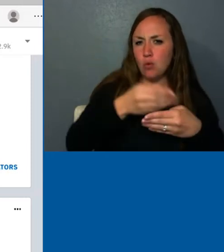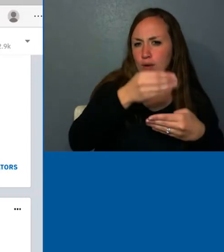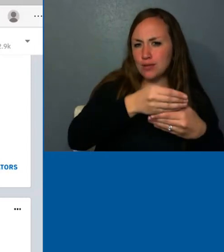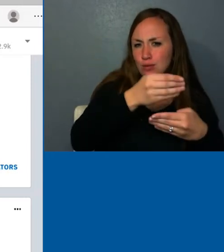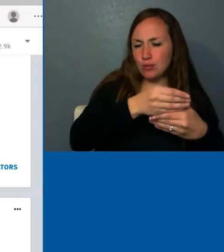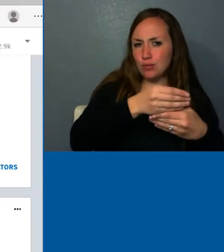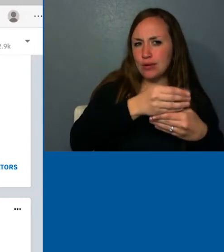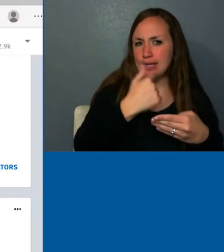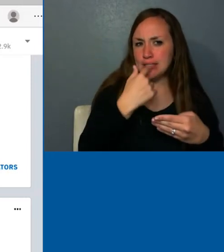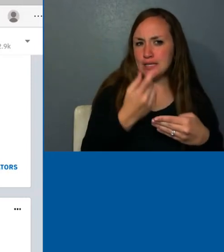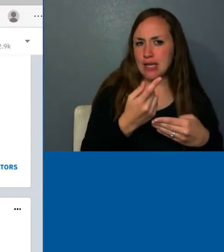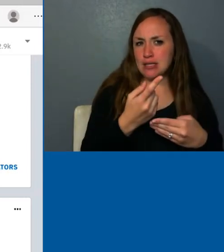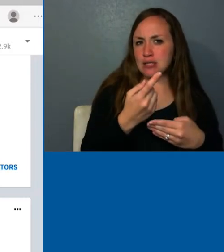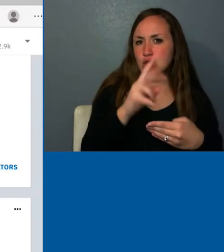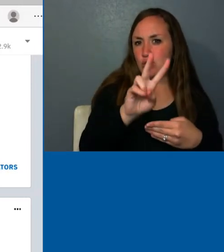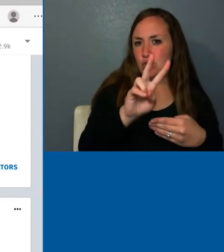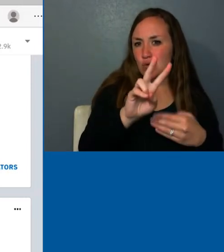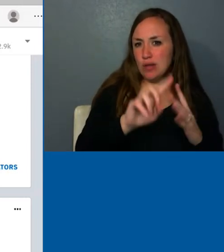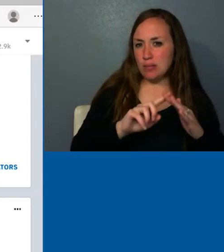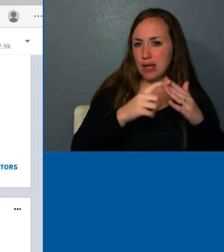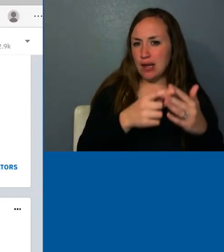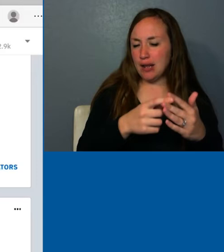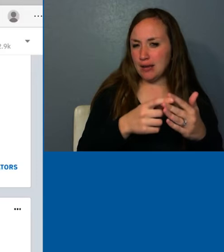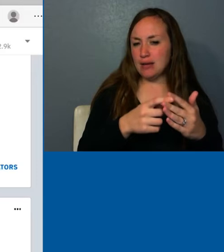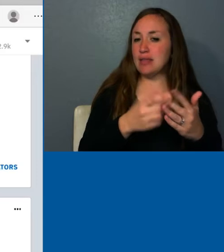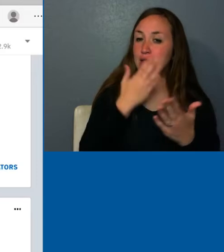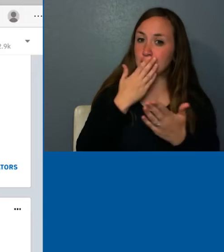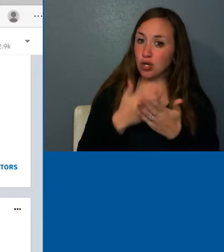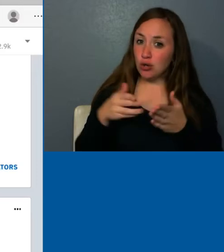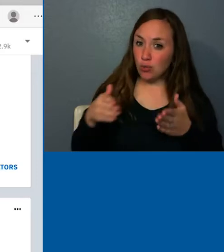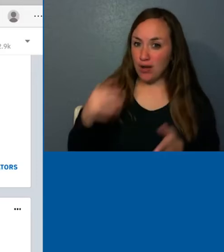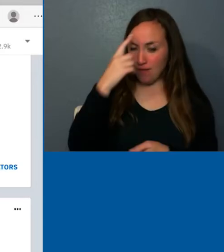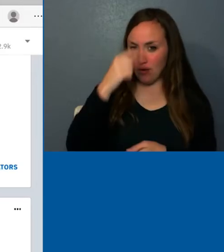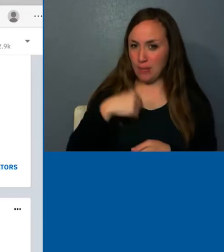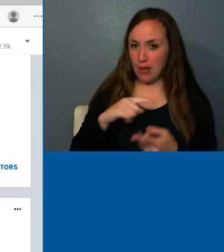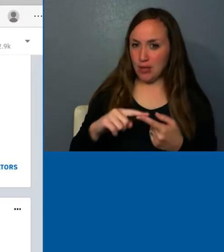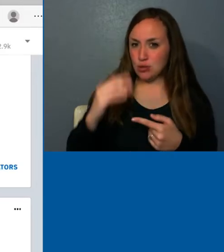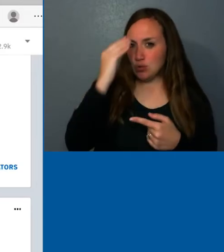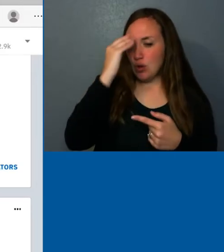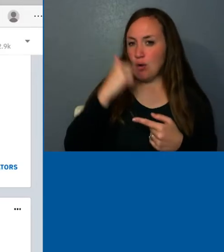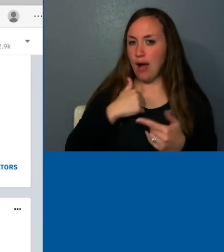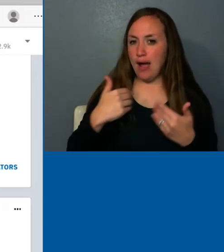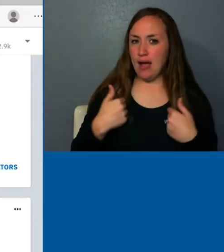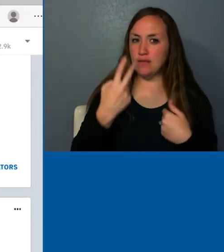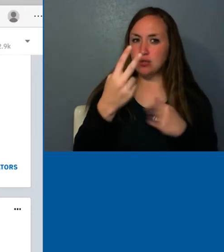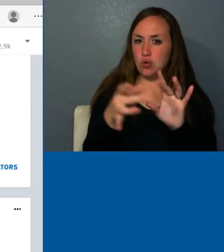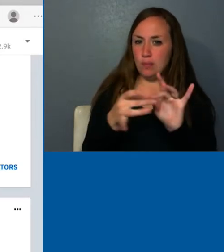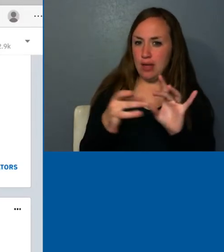[Sam] It says two at the beginning, which is a very good way for me to know that I have two messages waiting in my inbox,